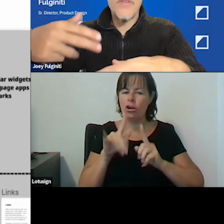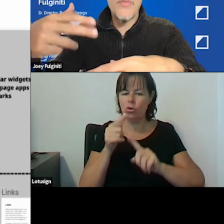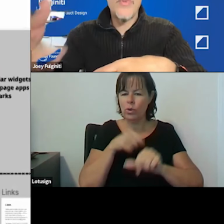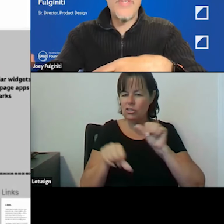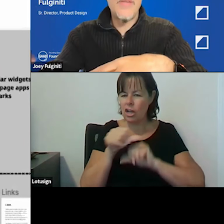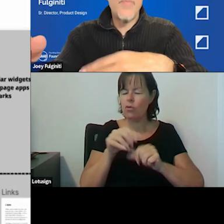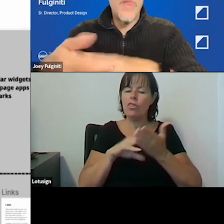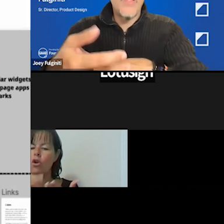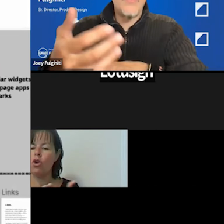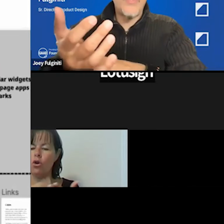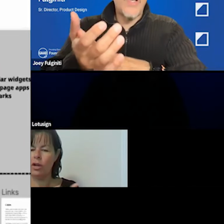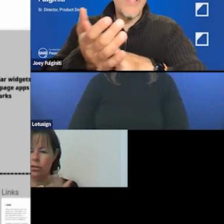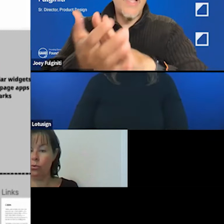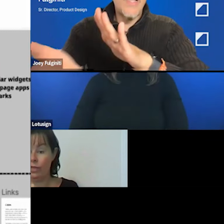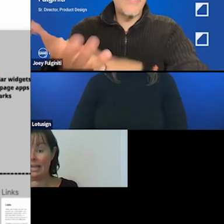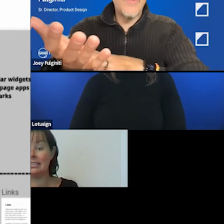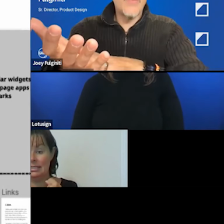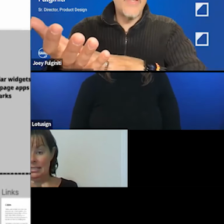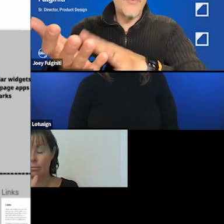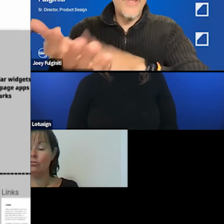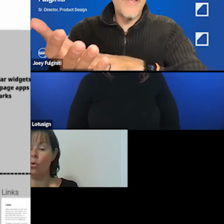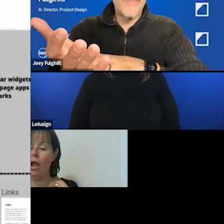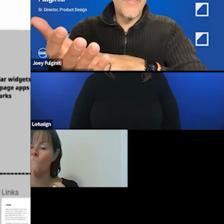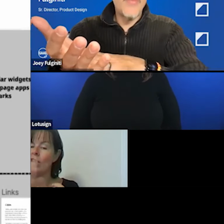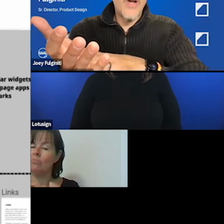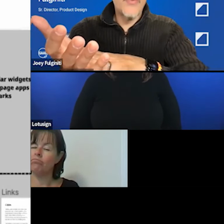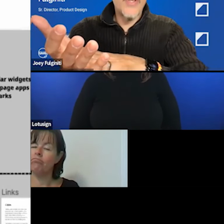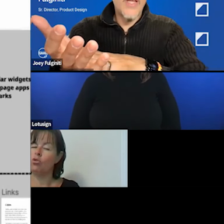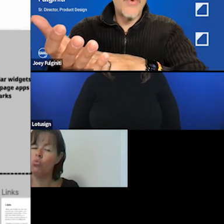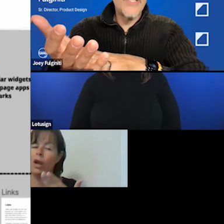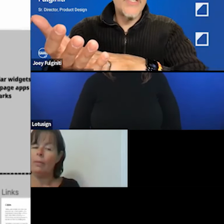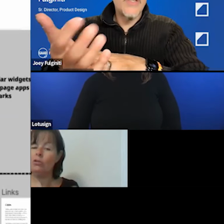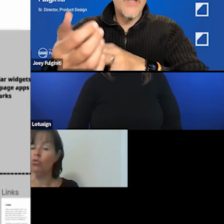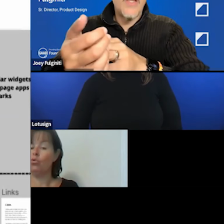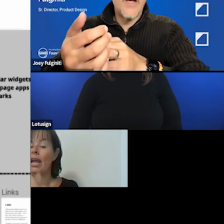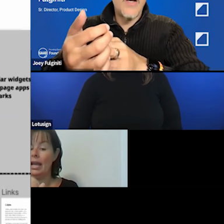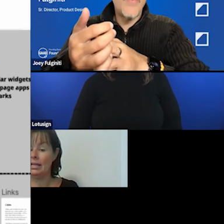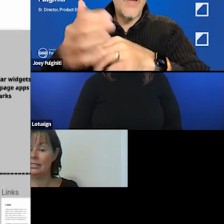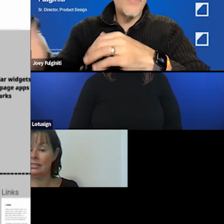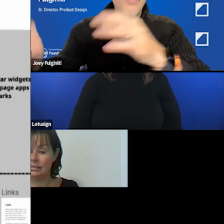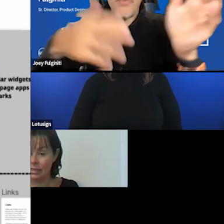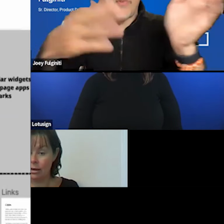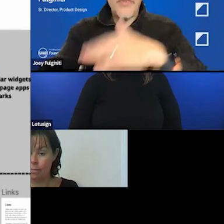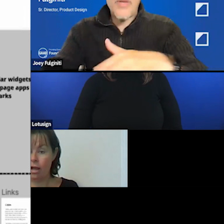through the team so I I highly recommend creating a sandbox for collaboration um every design will